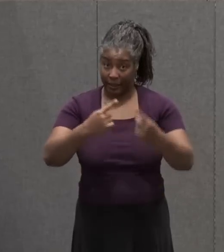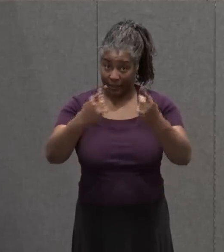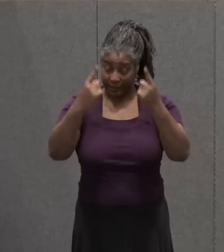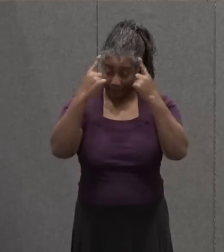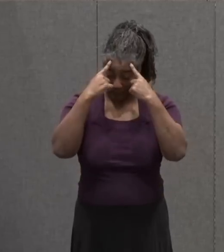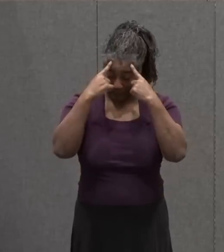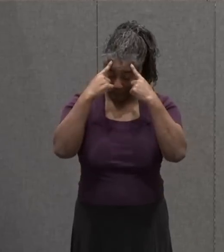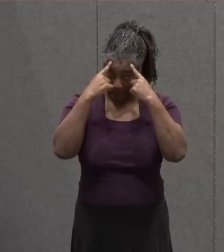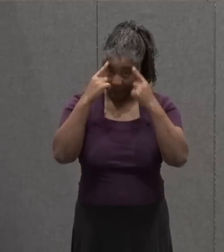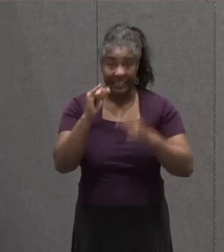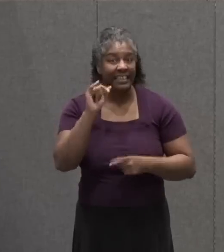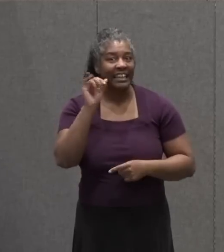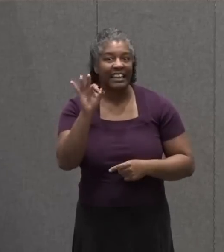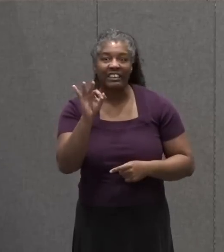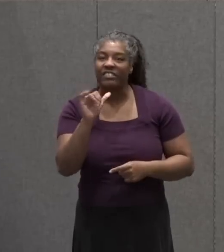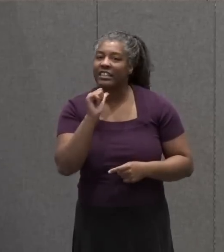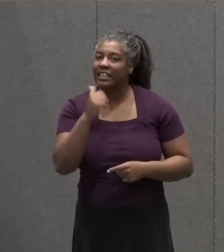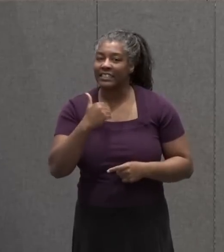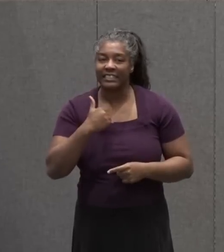if it didn't have